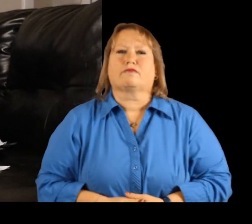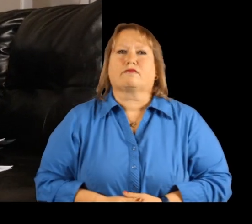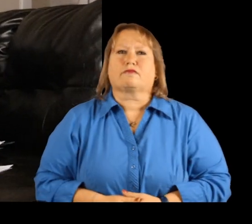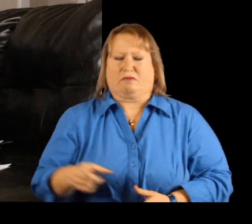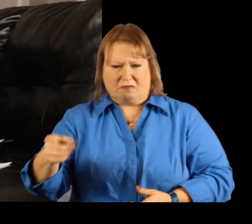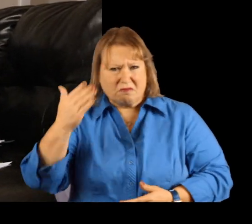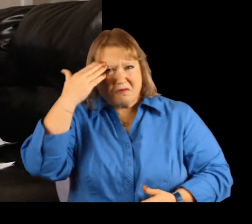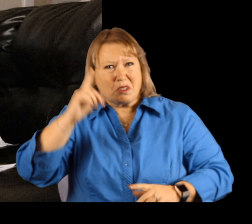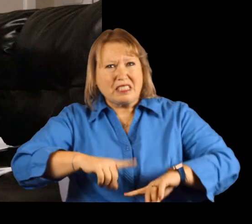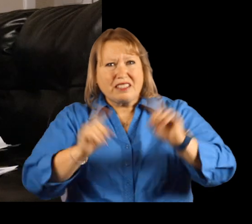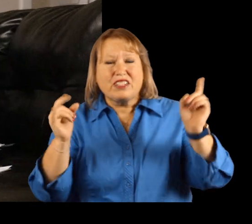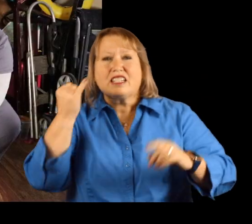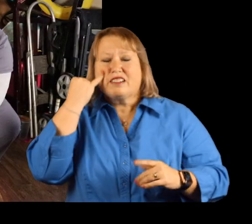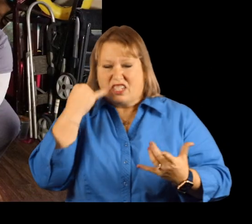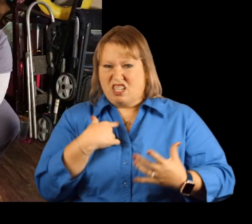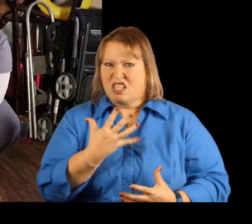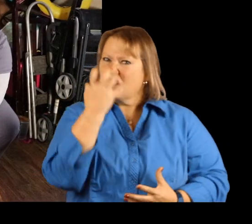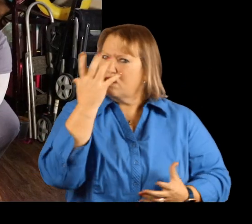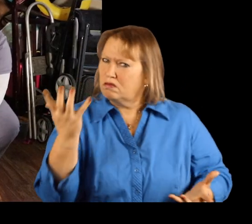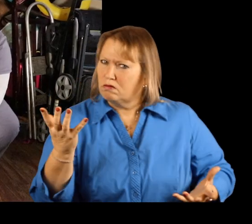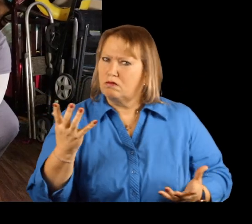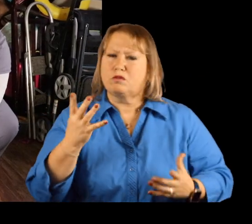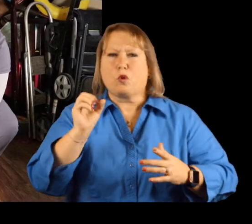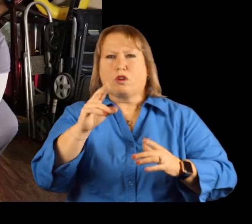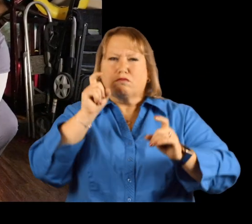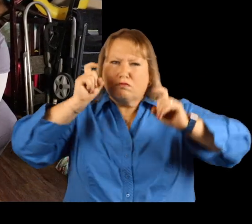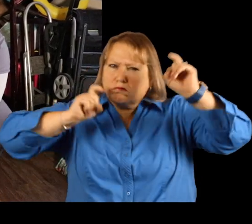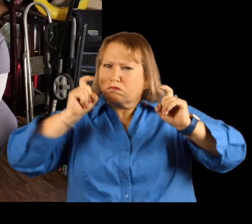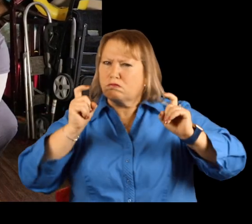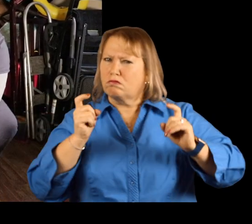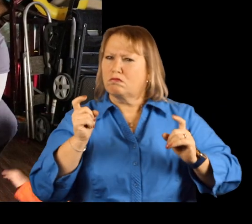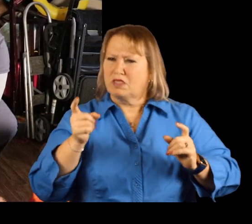Does he know the difference between angry faces or voices?